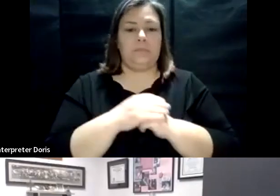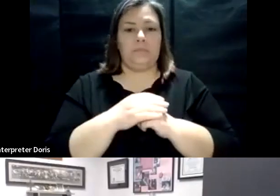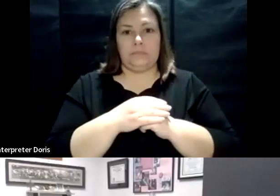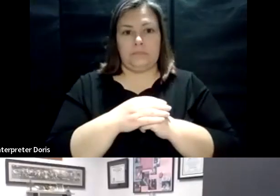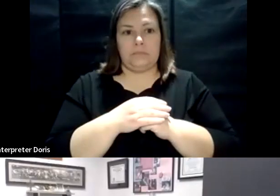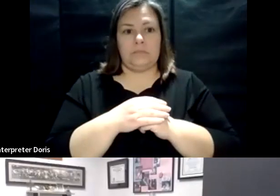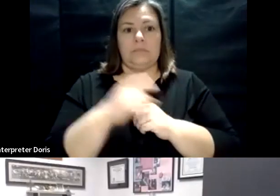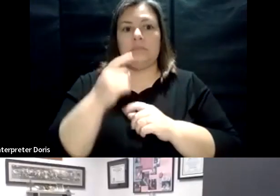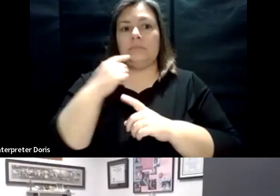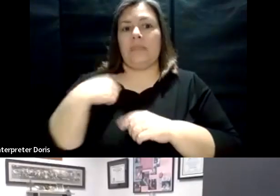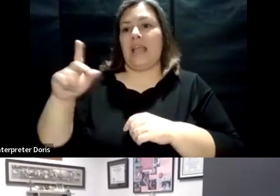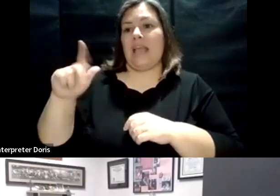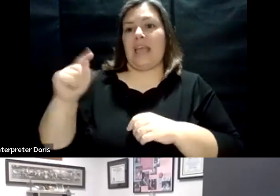So is anybody doing any of this work within your organization with HCBS Settings Rule?